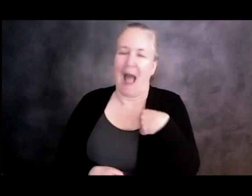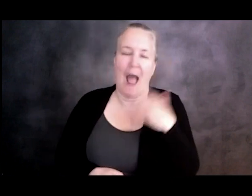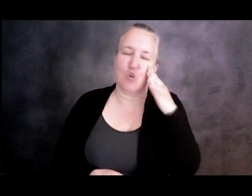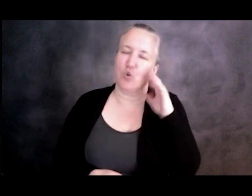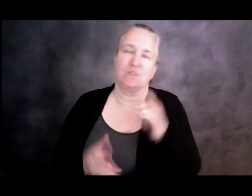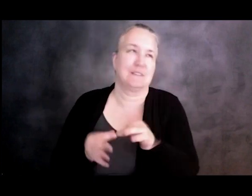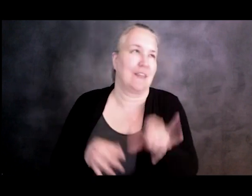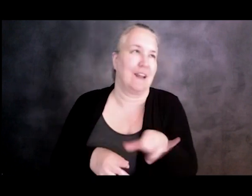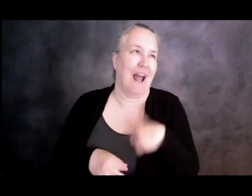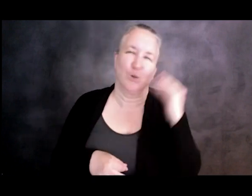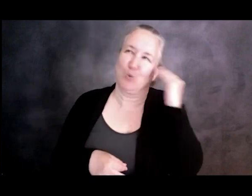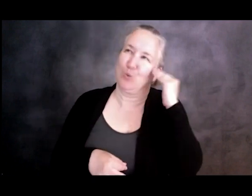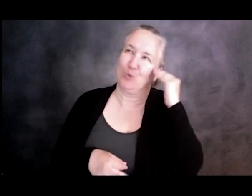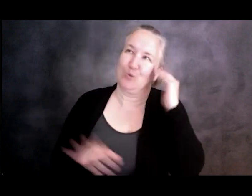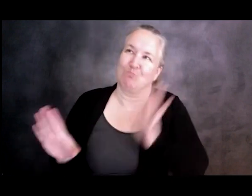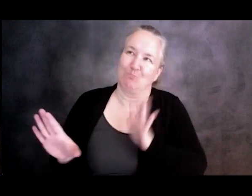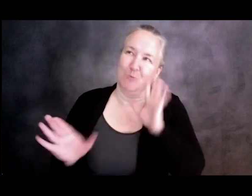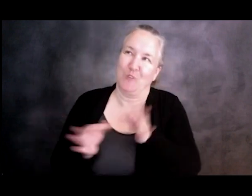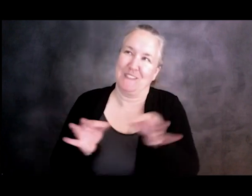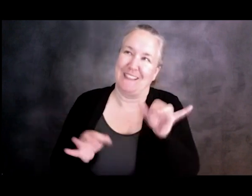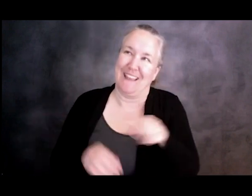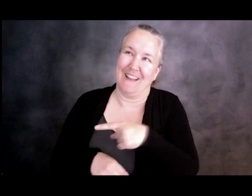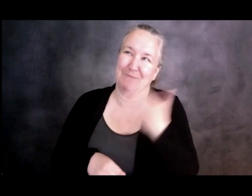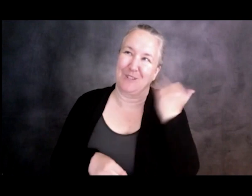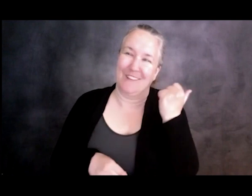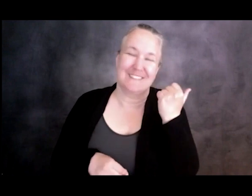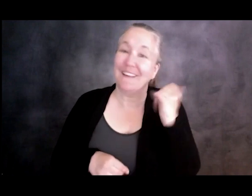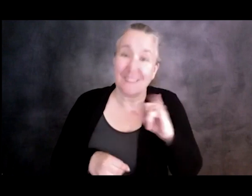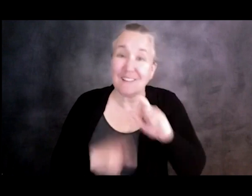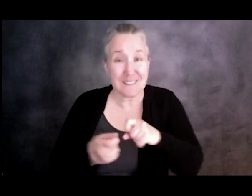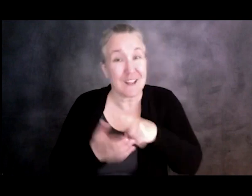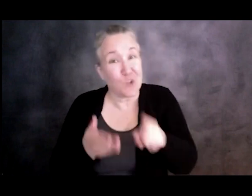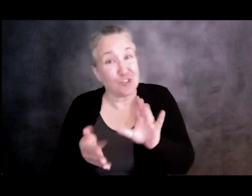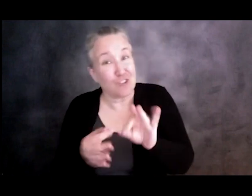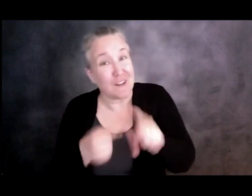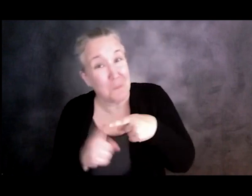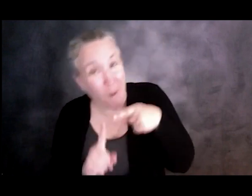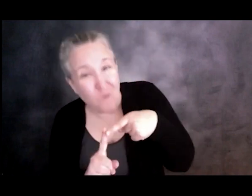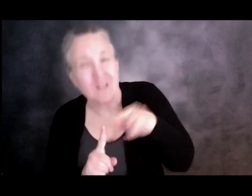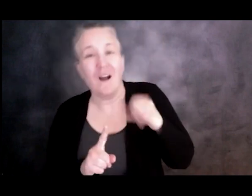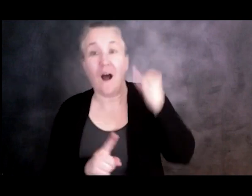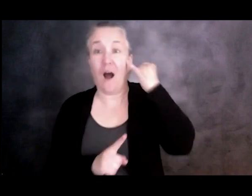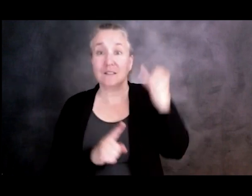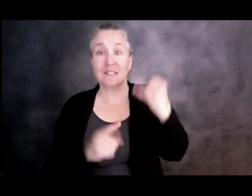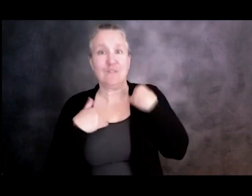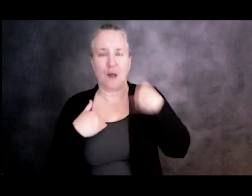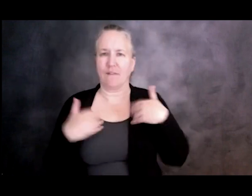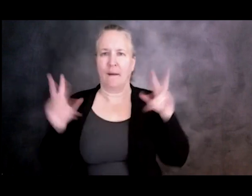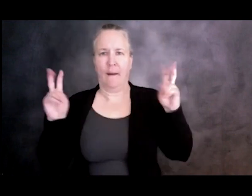I knew it was coming. Because that is, in fact, exactly what you're talking about-- this idea that whenever you have this hot new young voice, even though I was